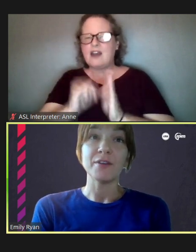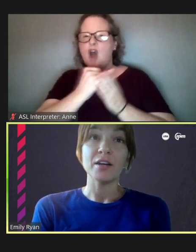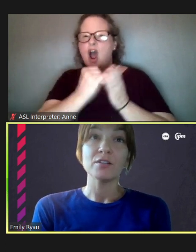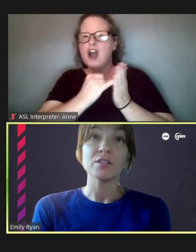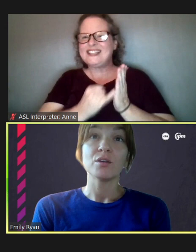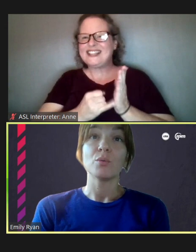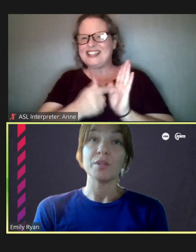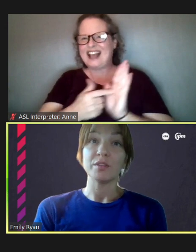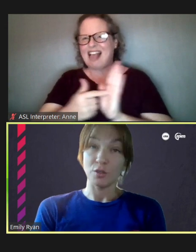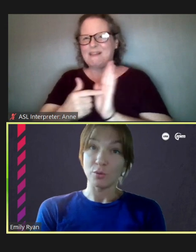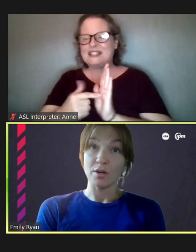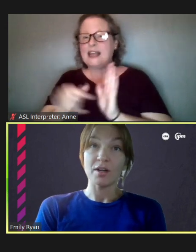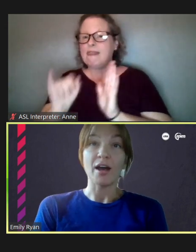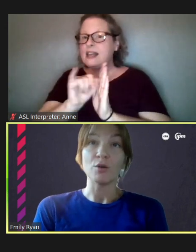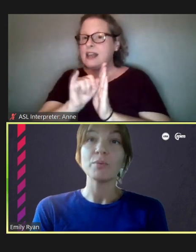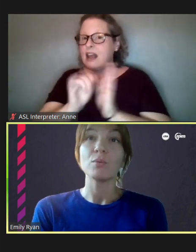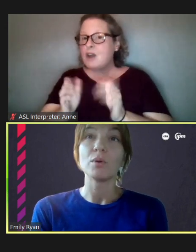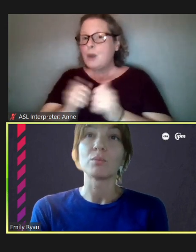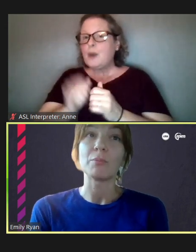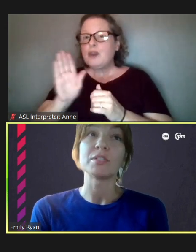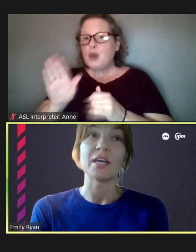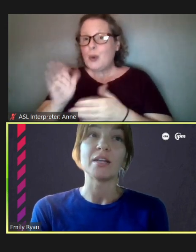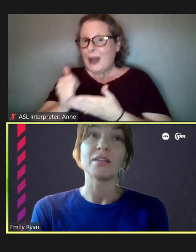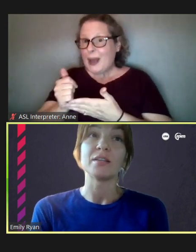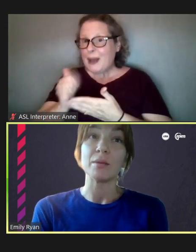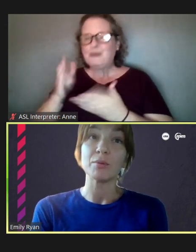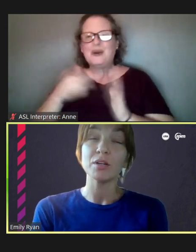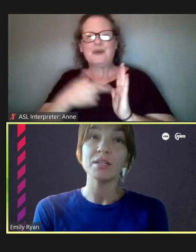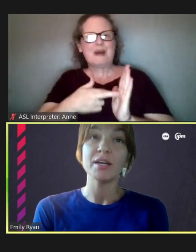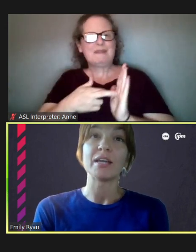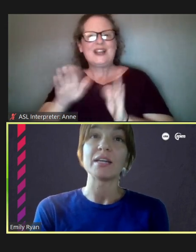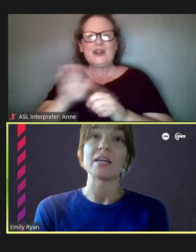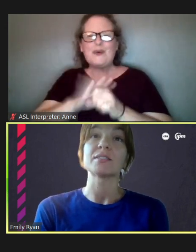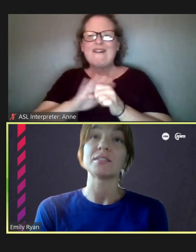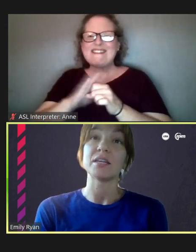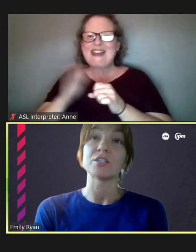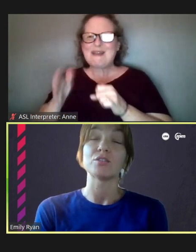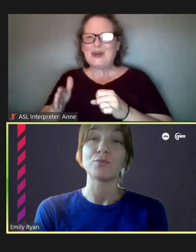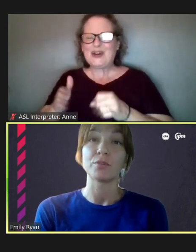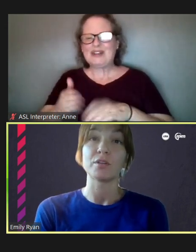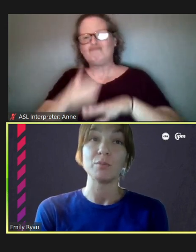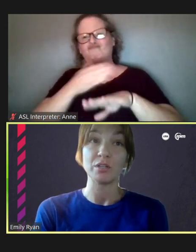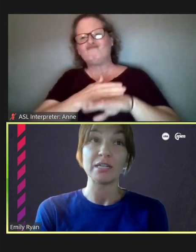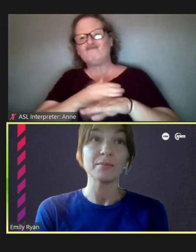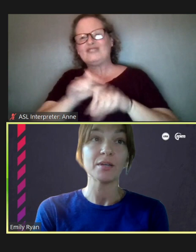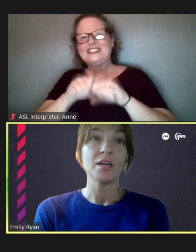The Identifiers, with your help, will represent the neighborhood and enhance the stations for the community.